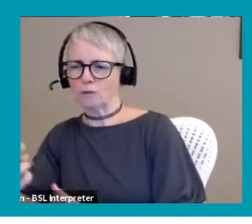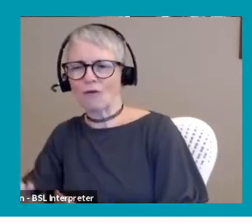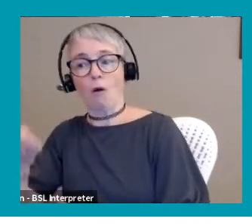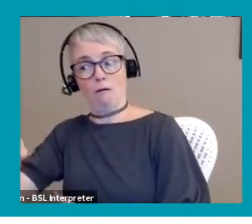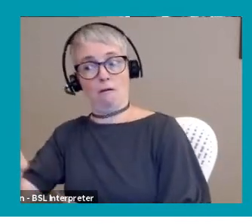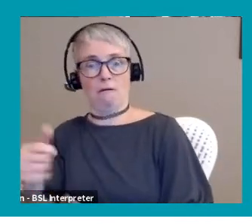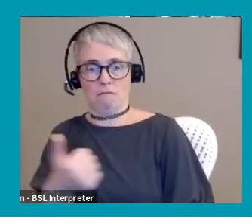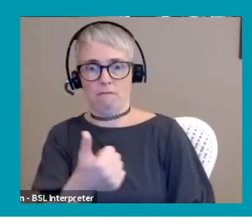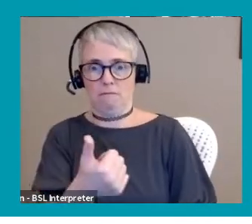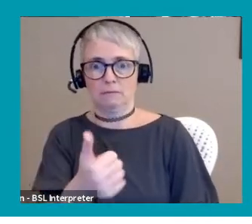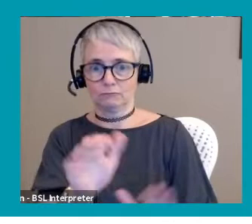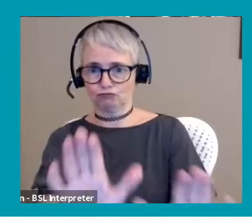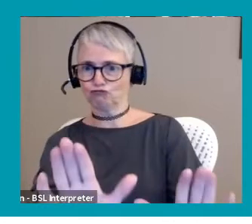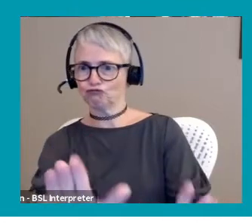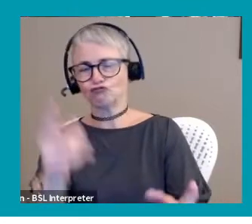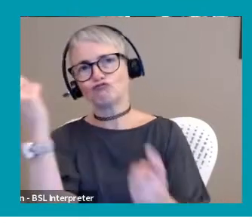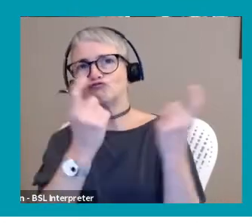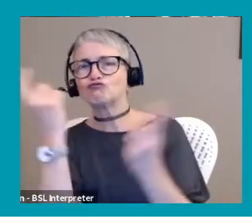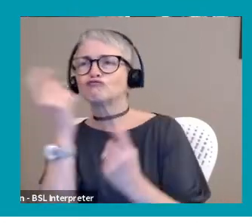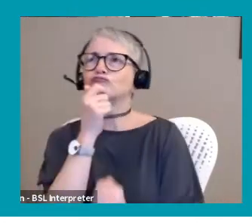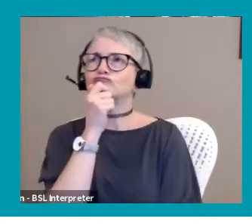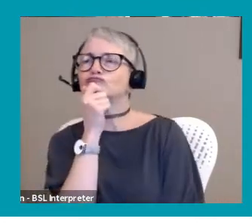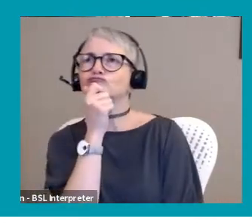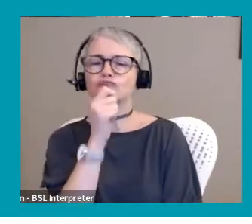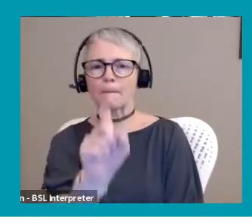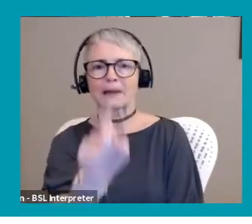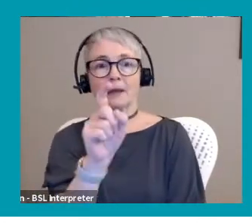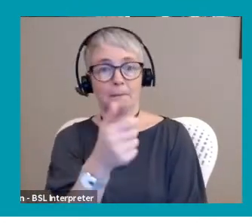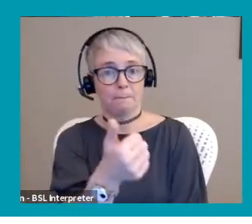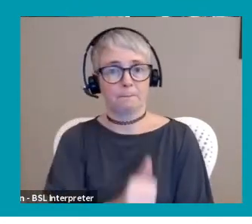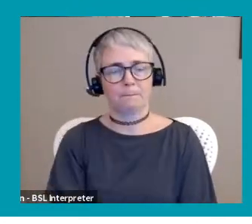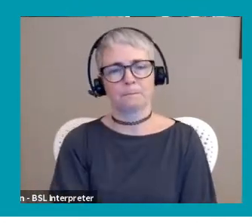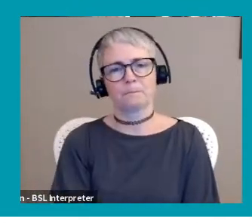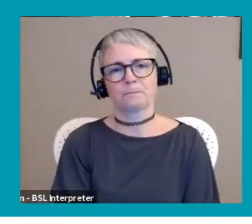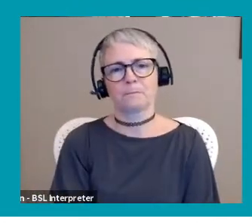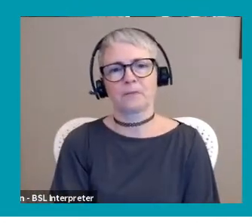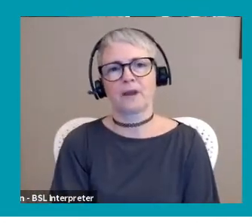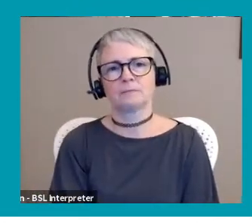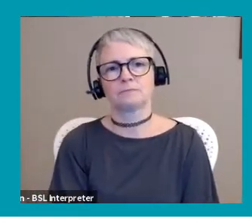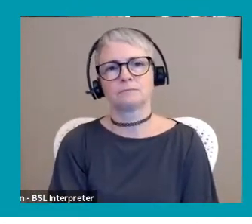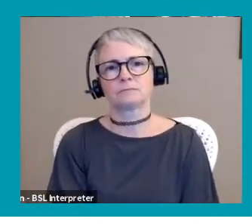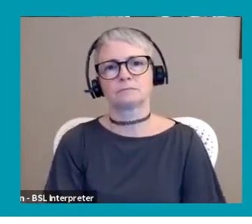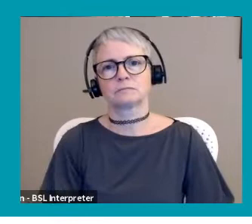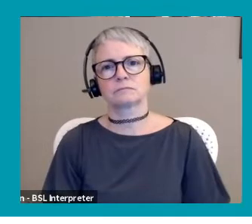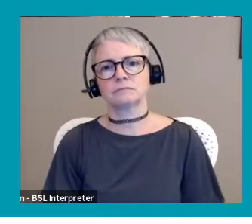So we'll give a minute to think about the right answer. So Tammy, I am going ask you,